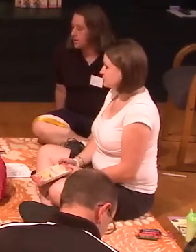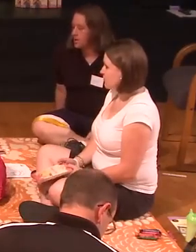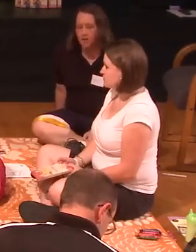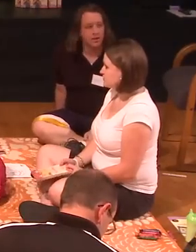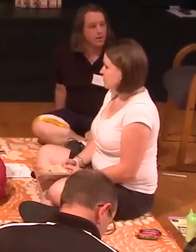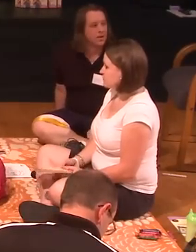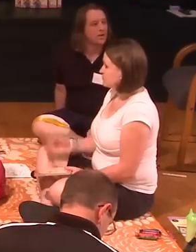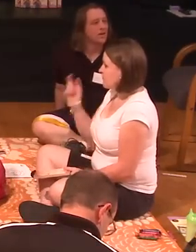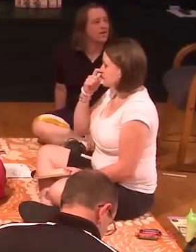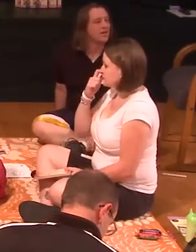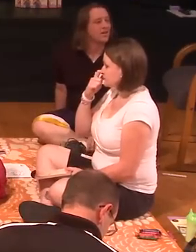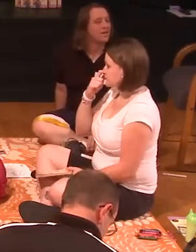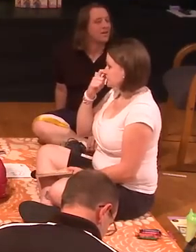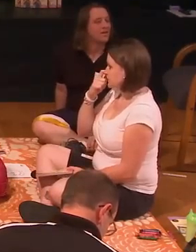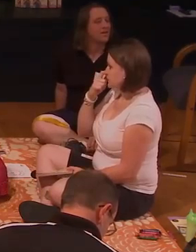so you guys have some music while we do this.